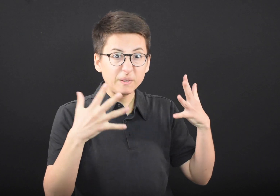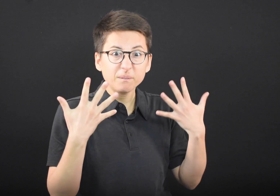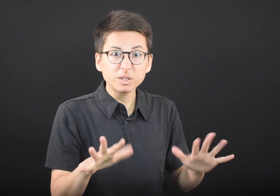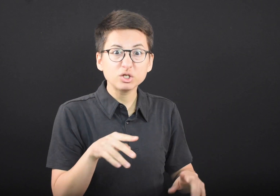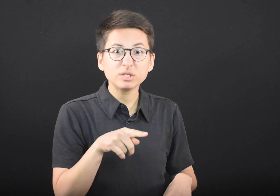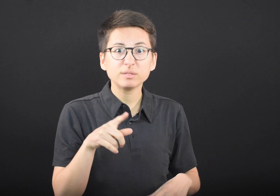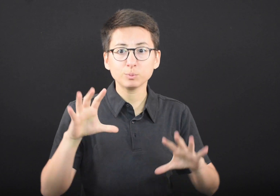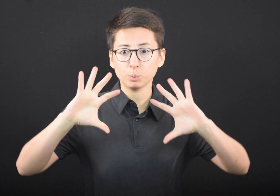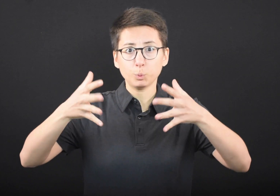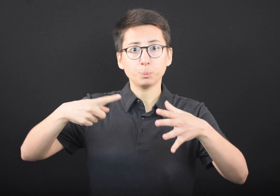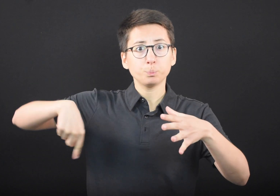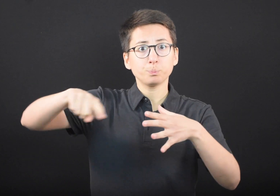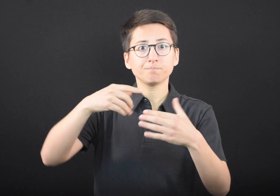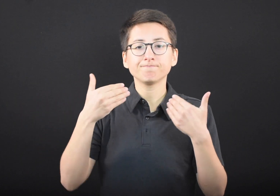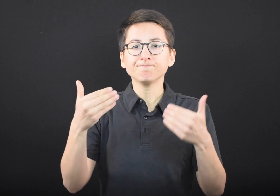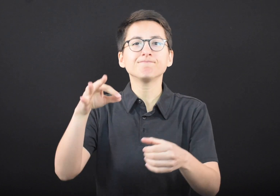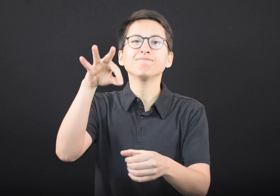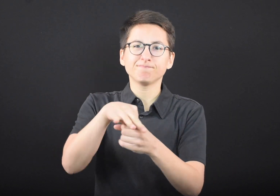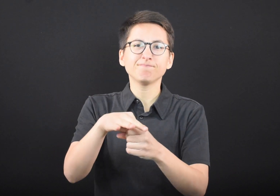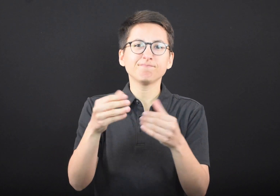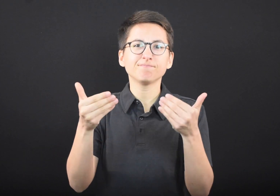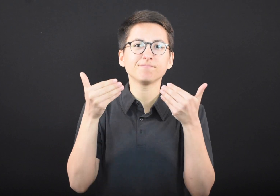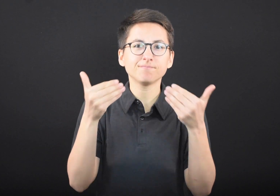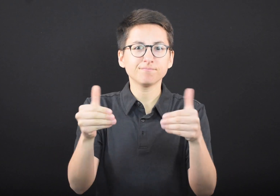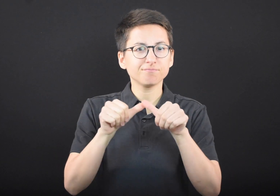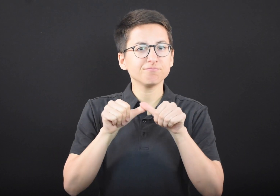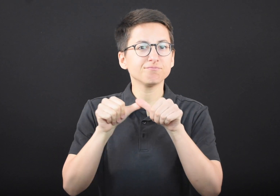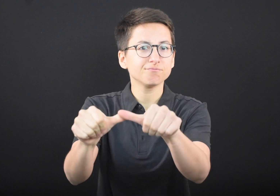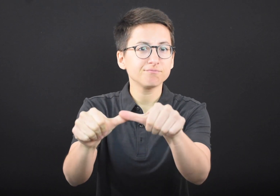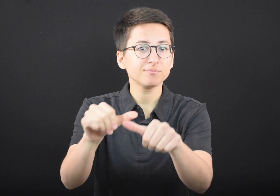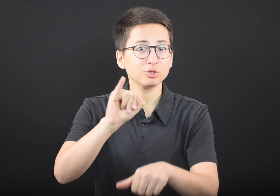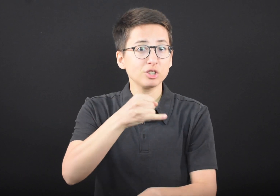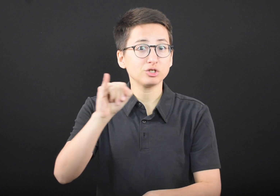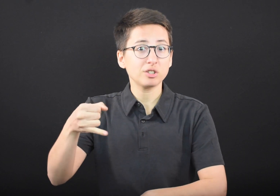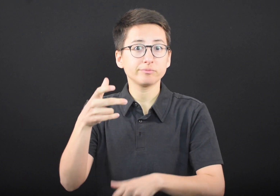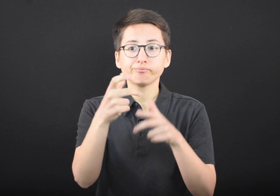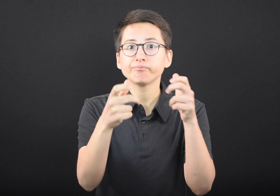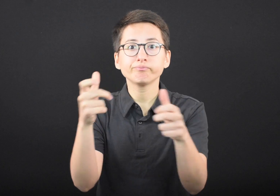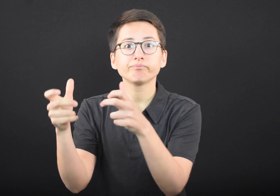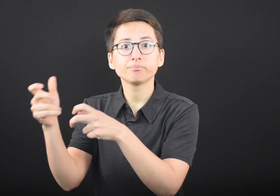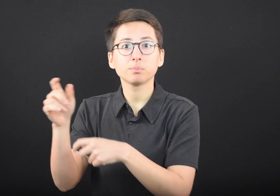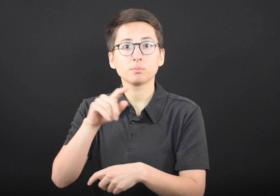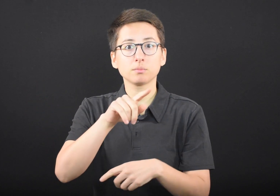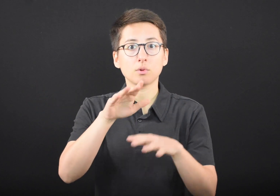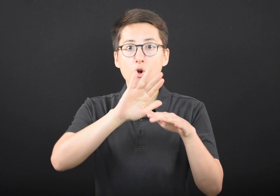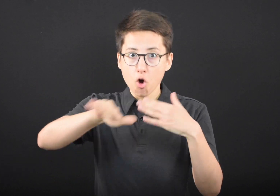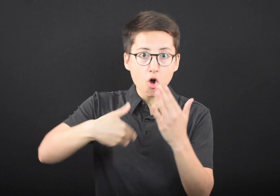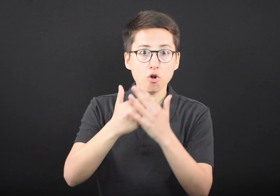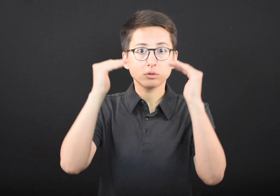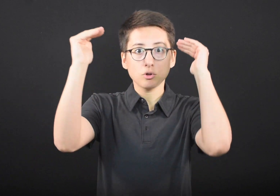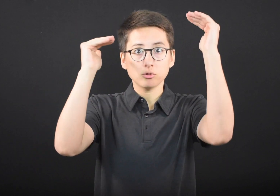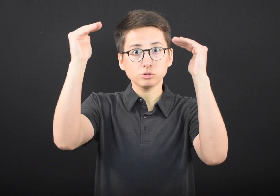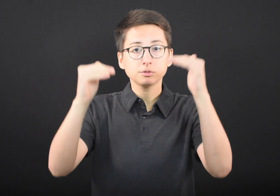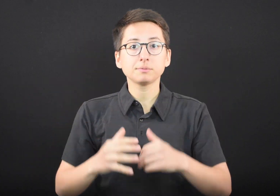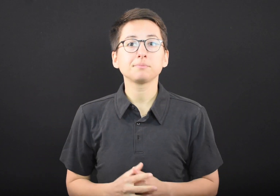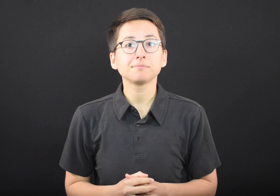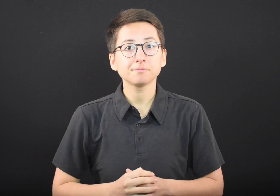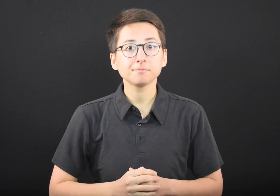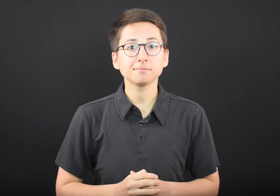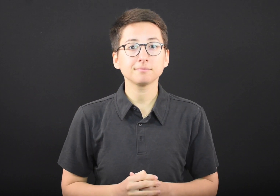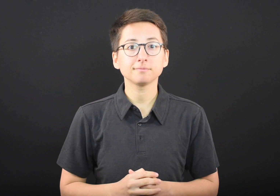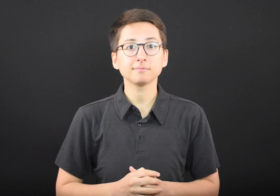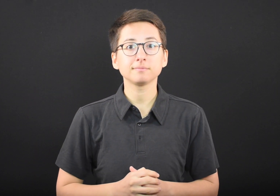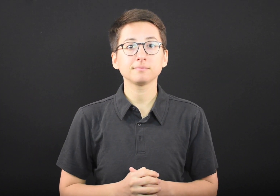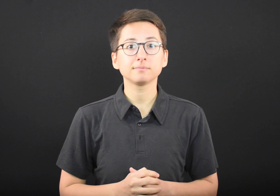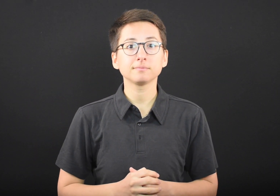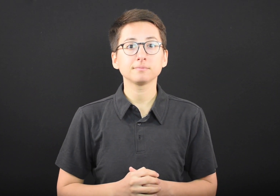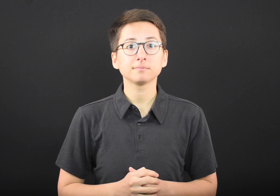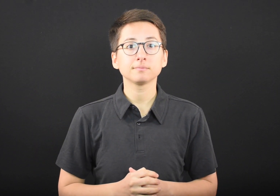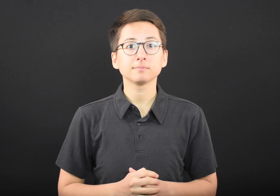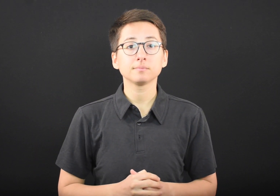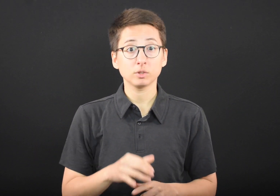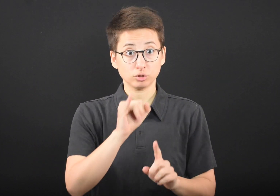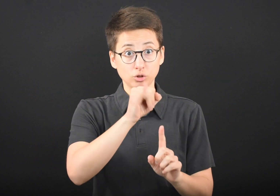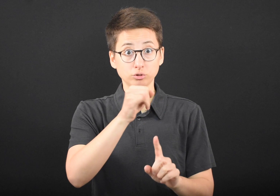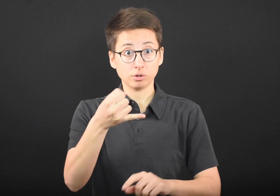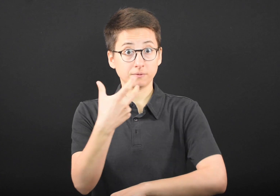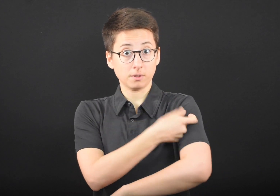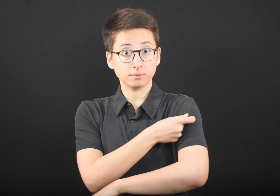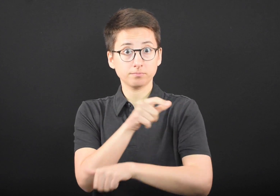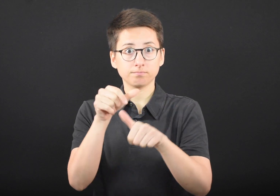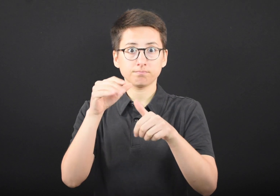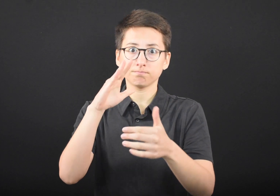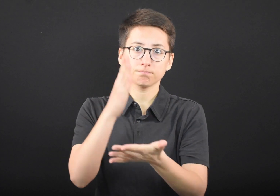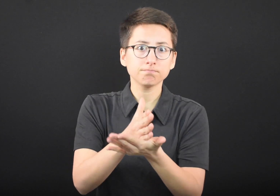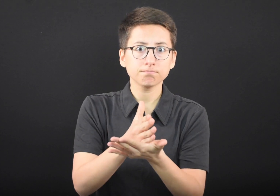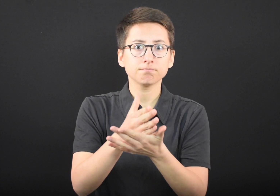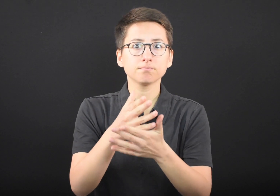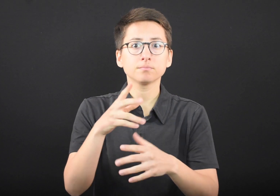to resume using the vaccine for all adults. o The use of the vaccine was paused on April